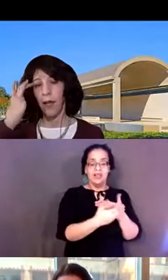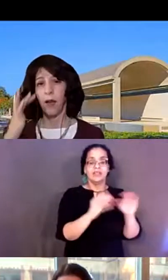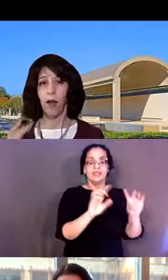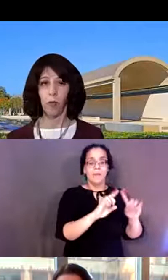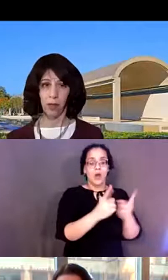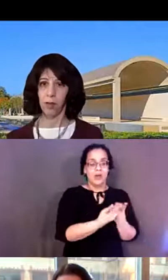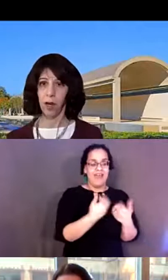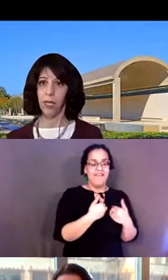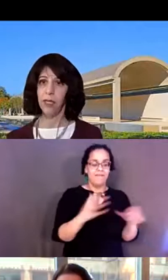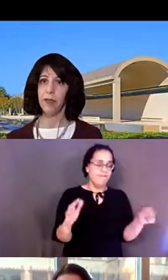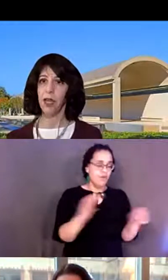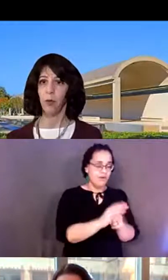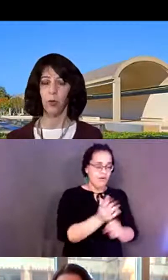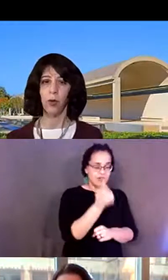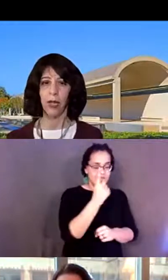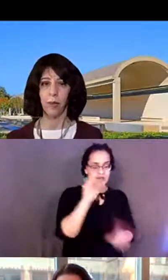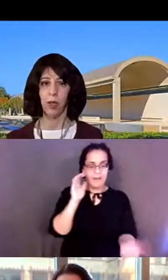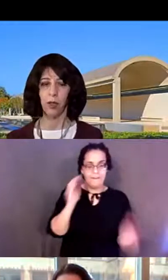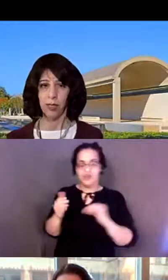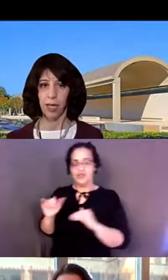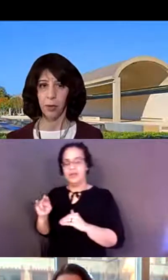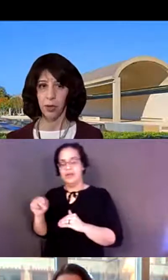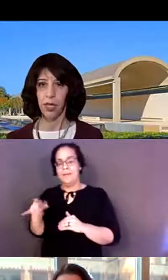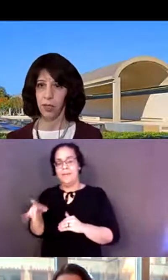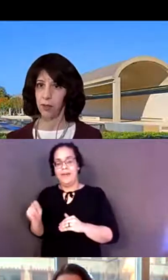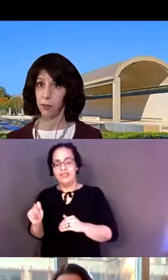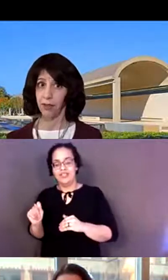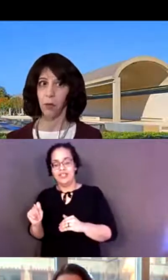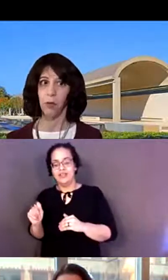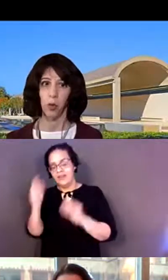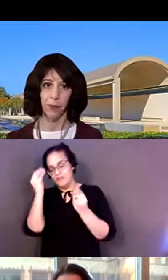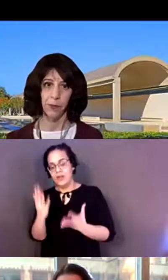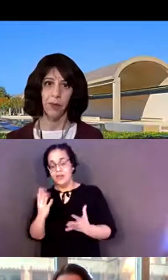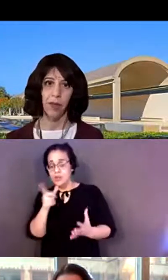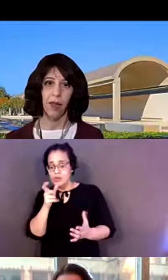of what the law means and who the best